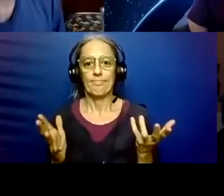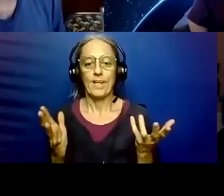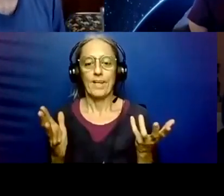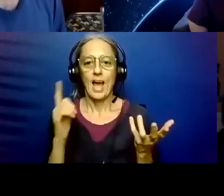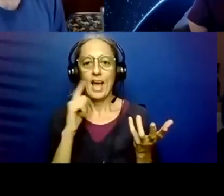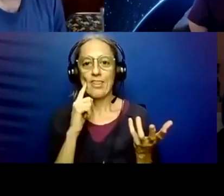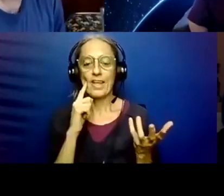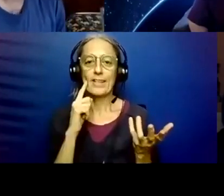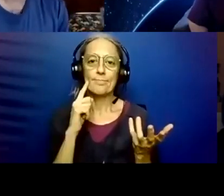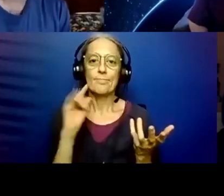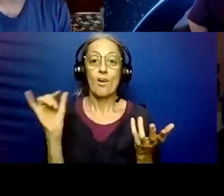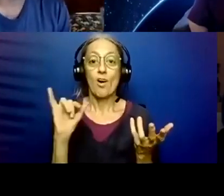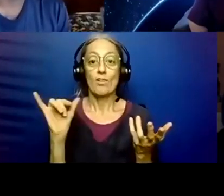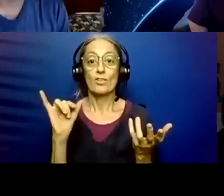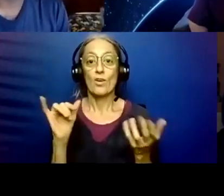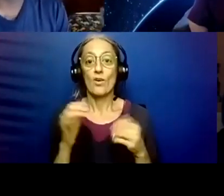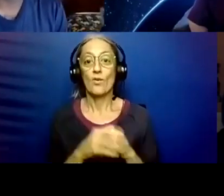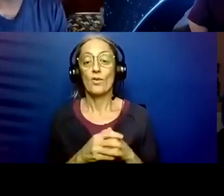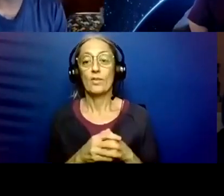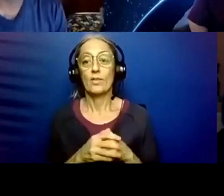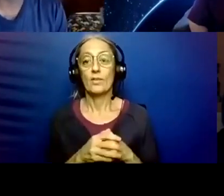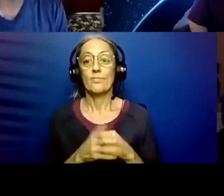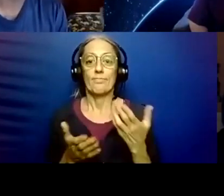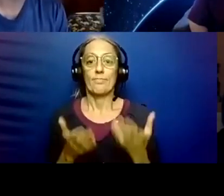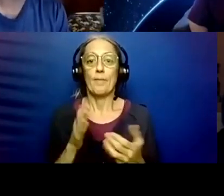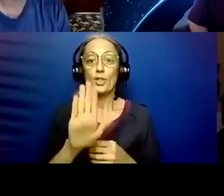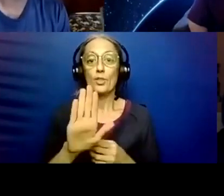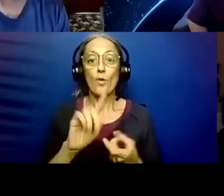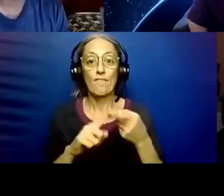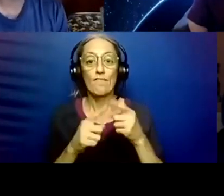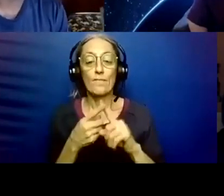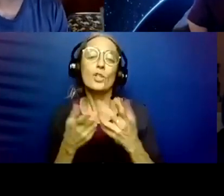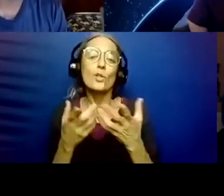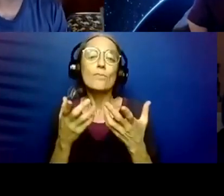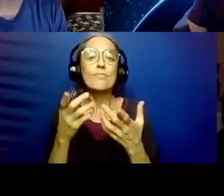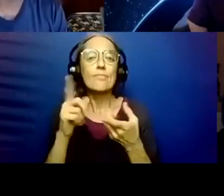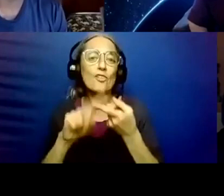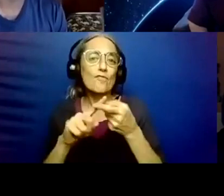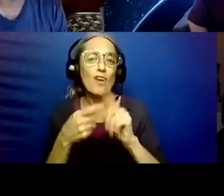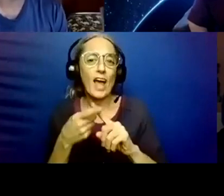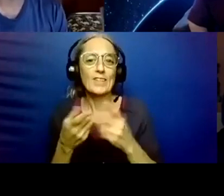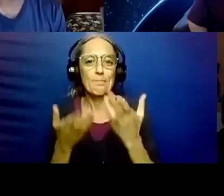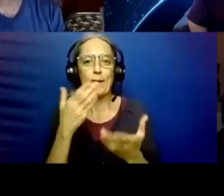who may be experiencing similar things so that you can also